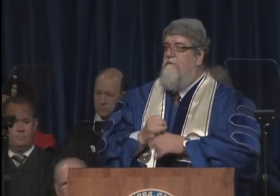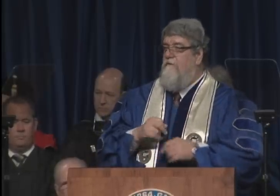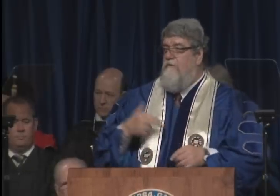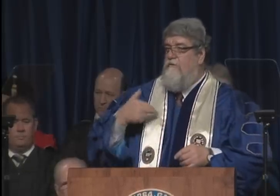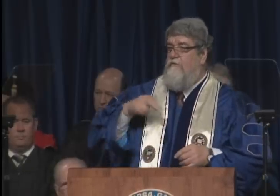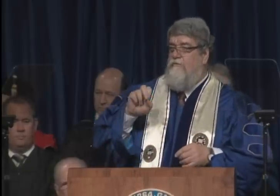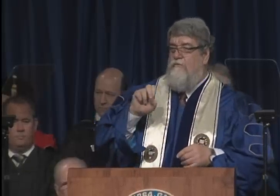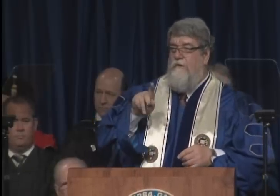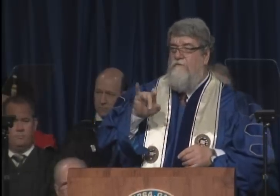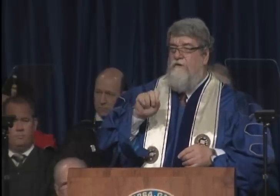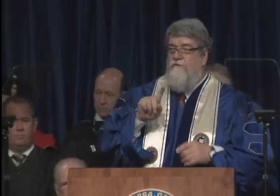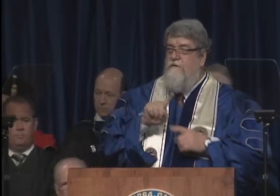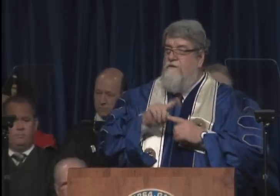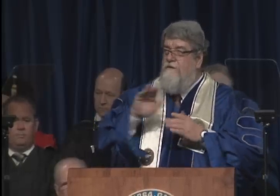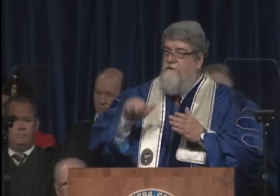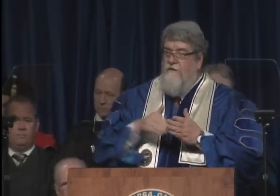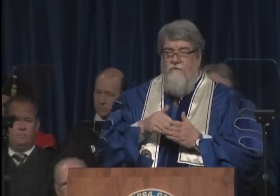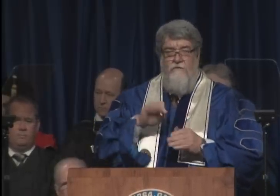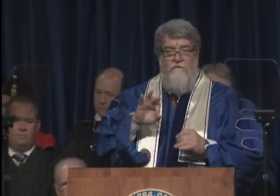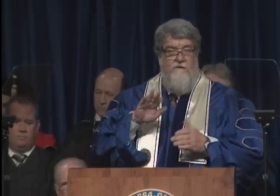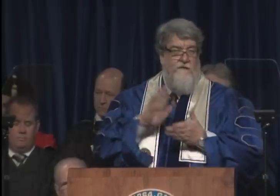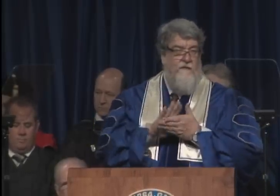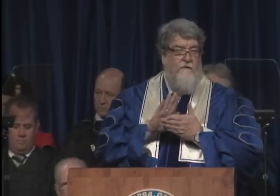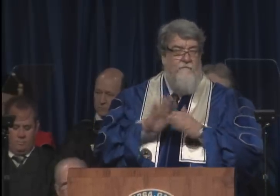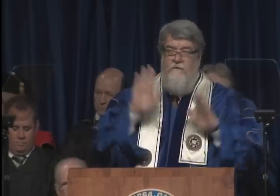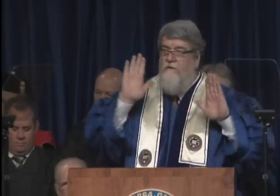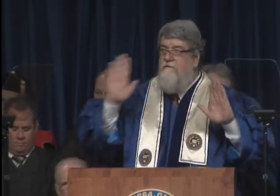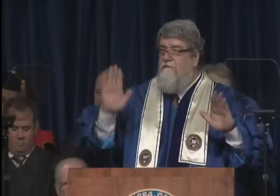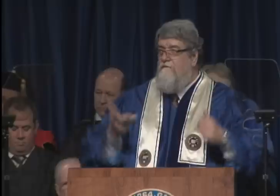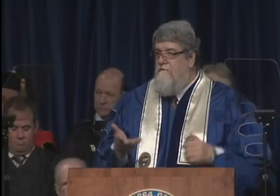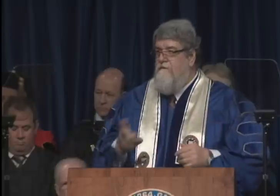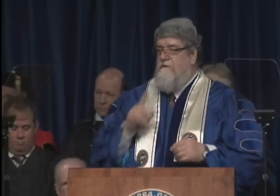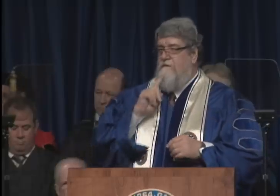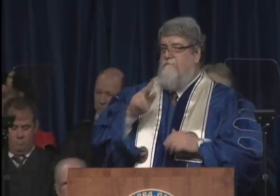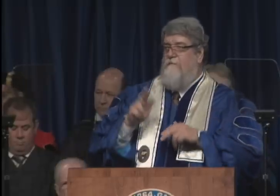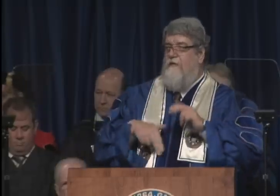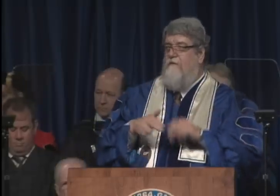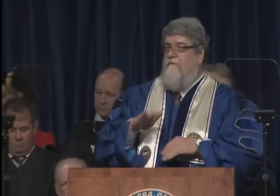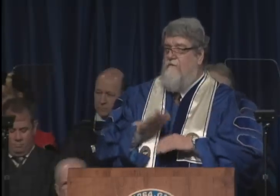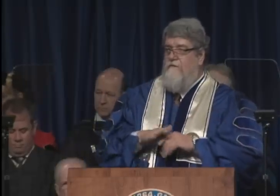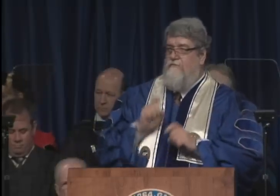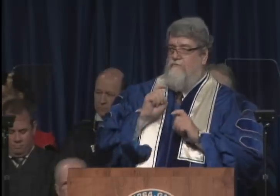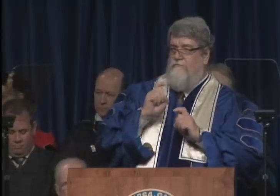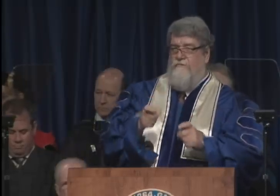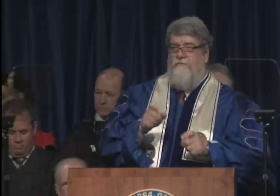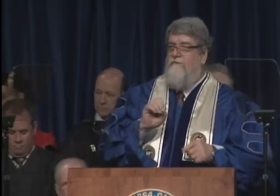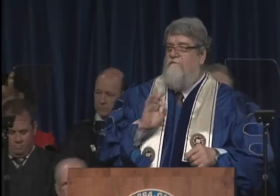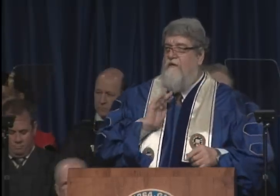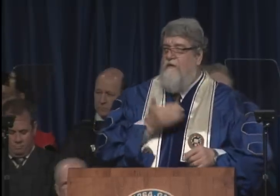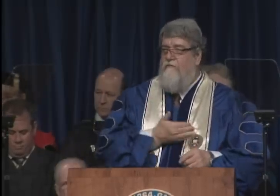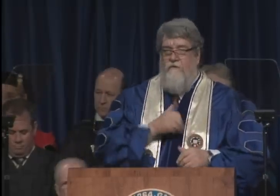Our national and international reputation as a center of academic excellence